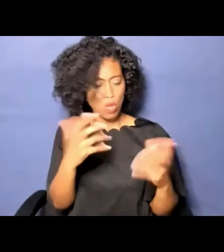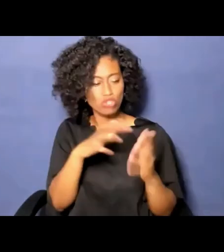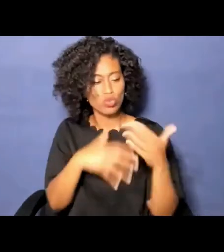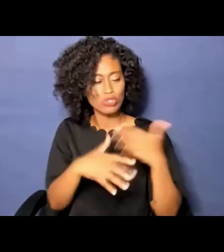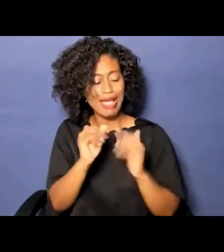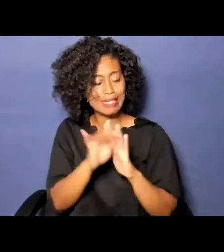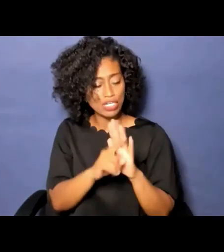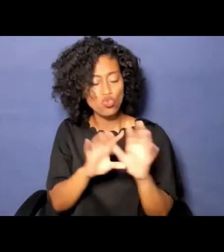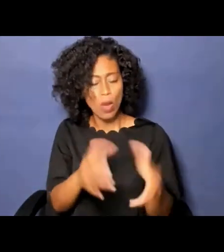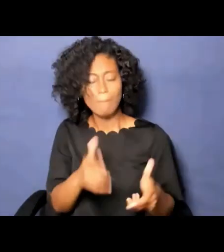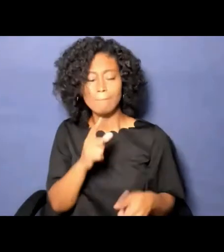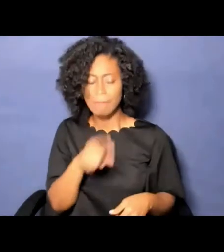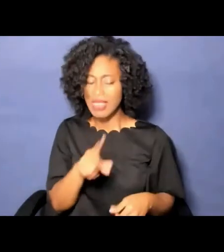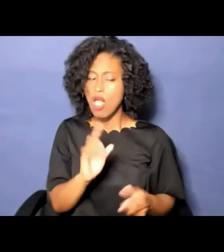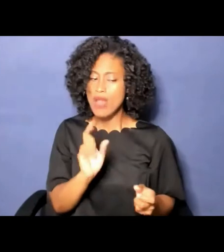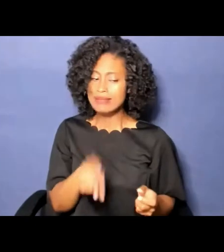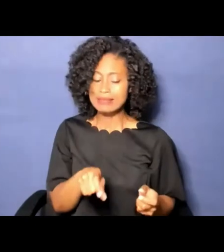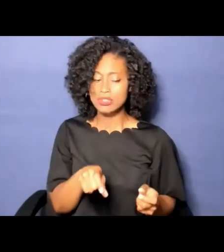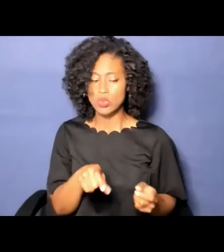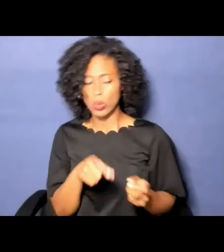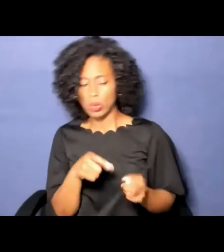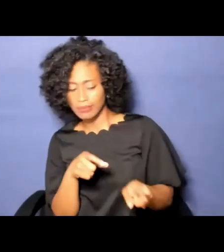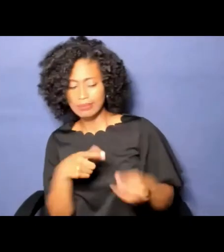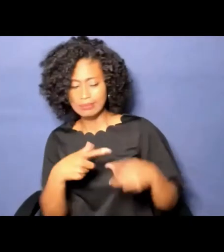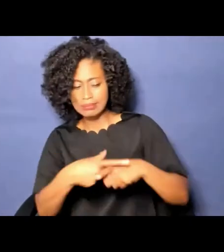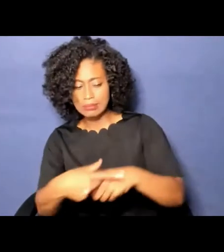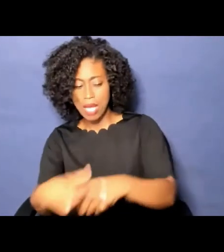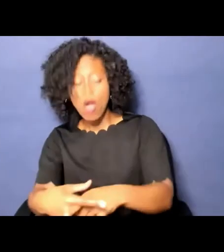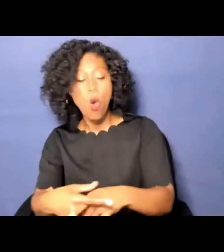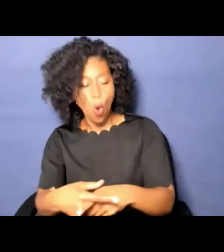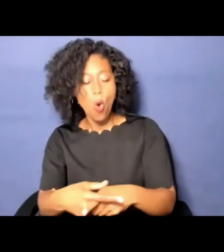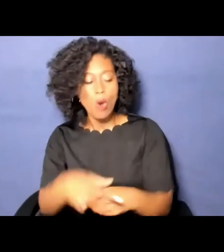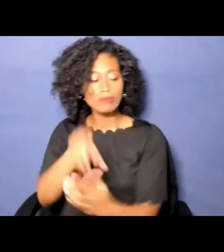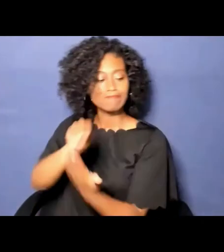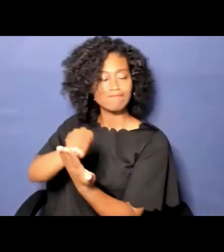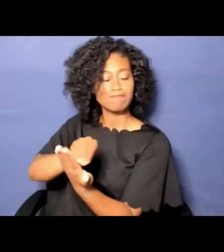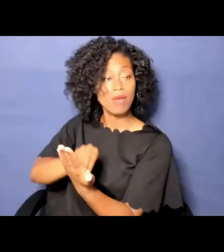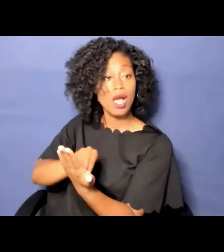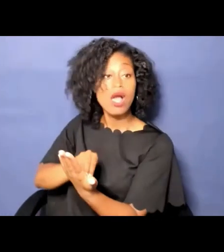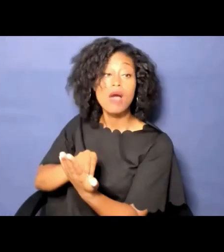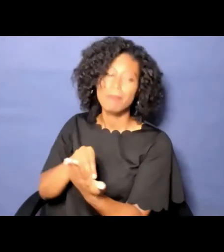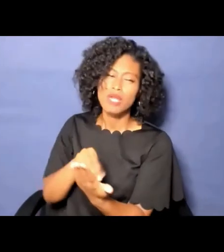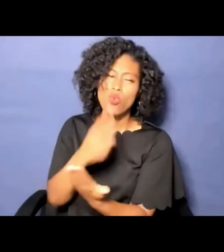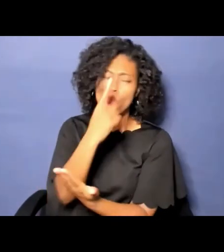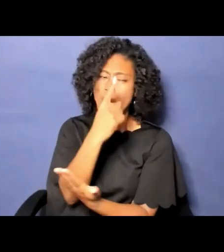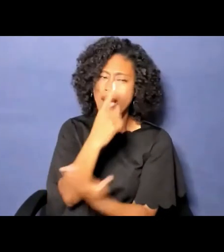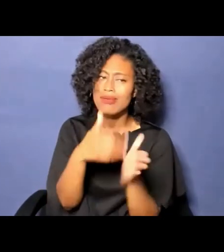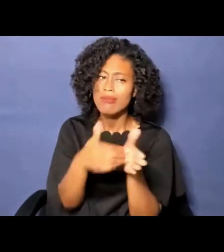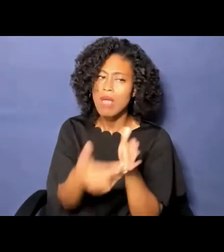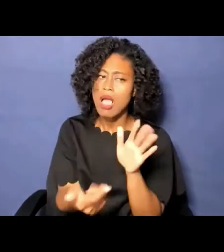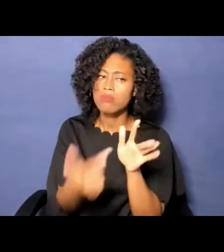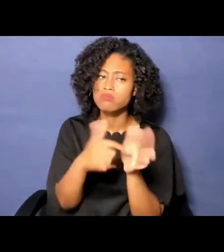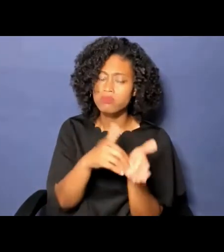I want to speak about a common form of this bias that is reinforced systemically.